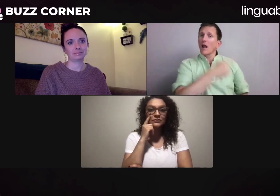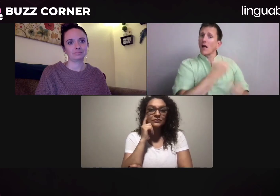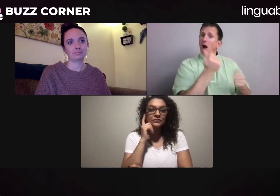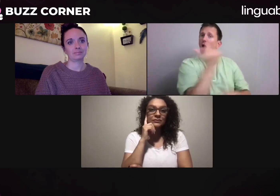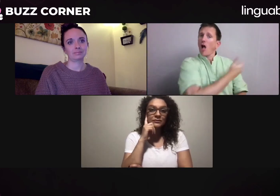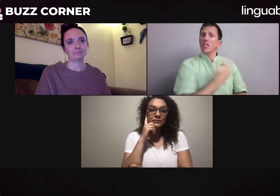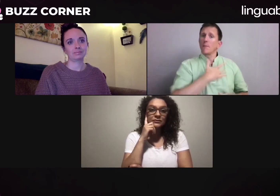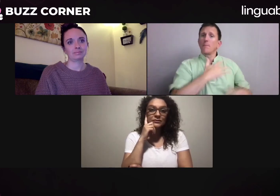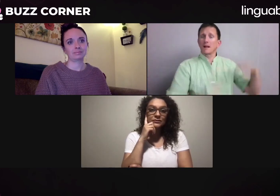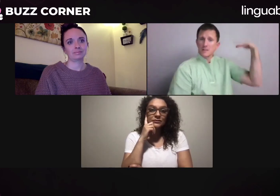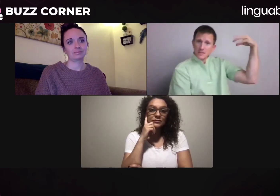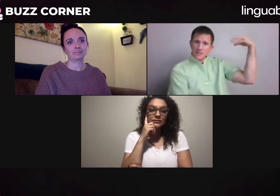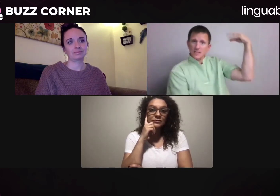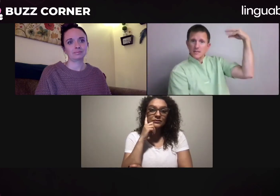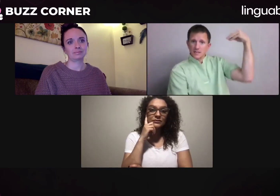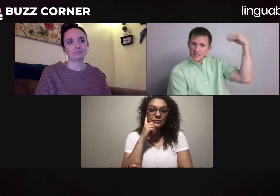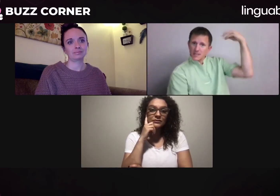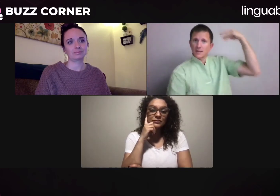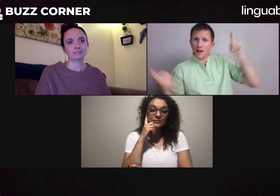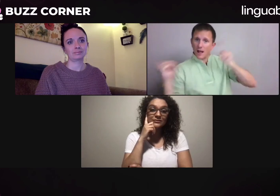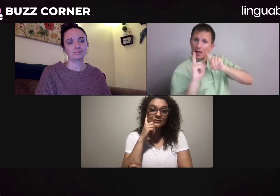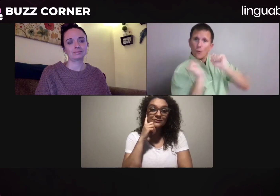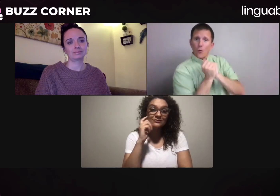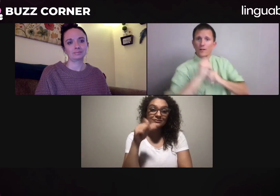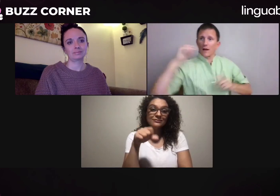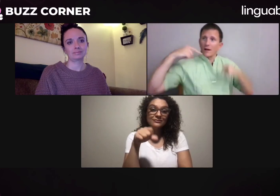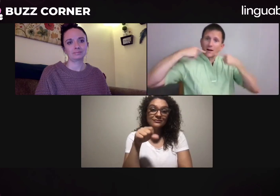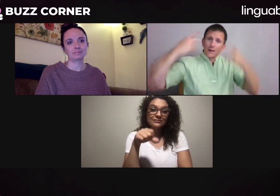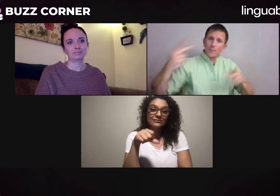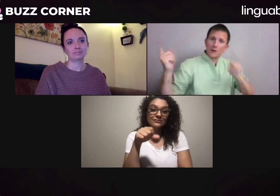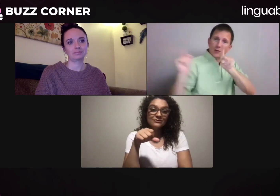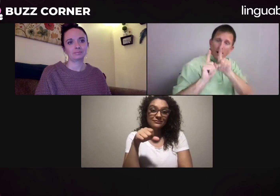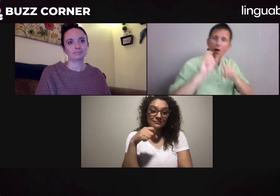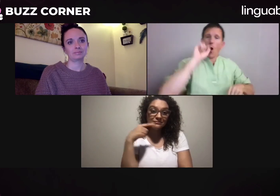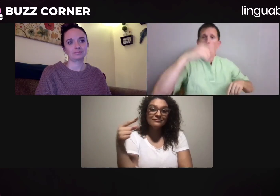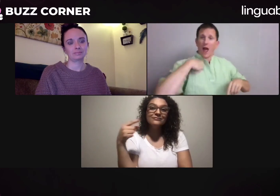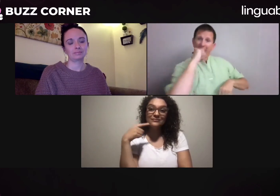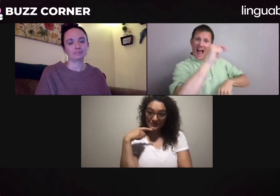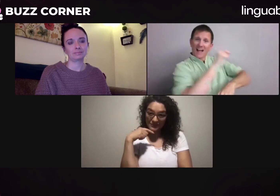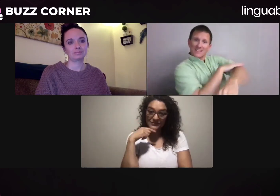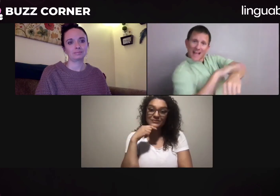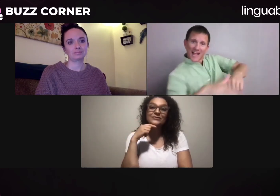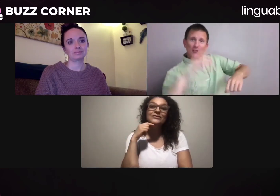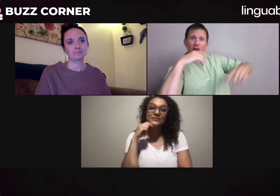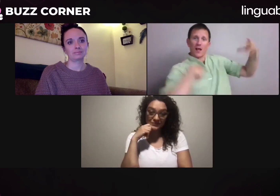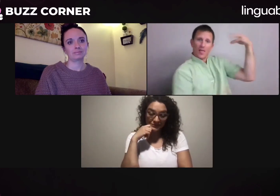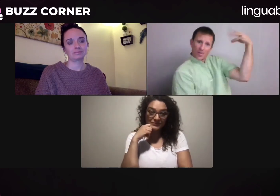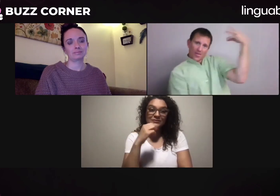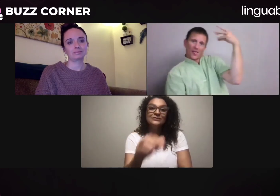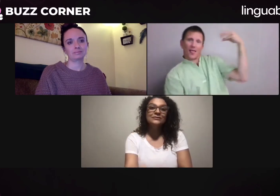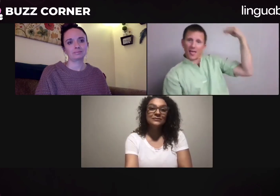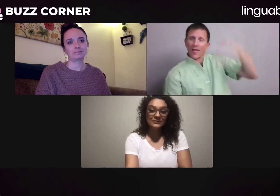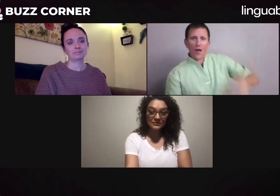and they specialize in theater and they always are taking videos or pictures of themselves with the famous people,